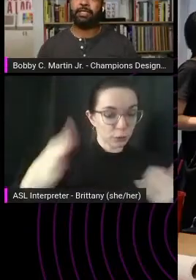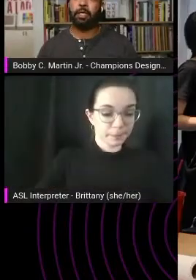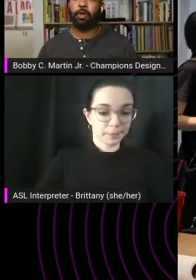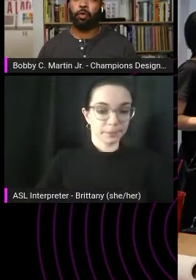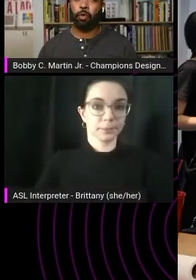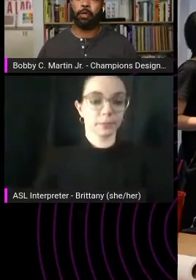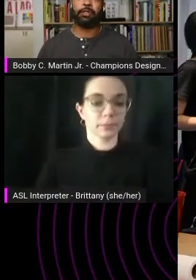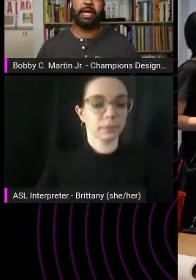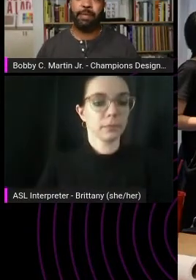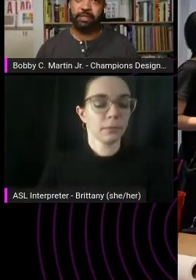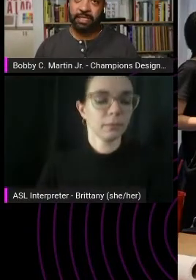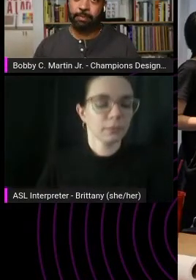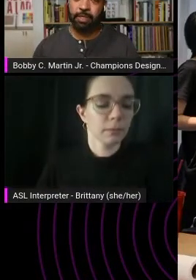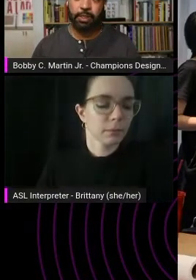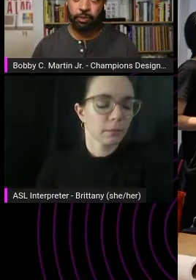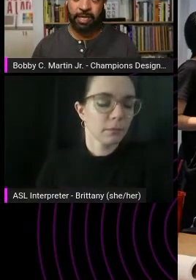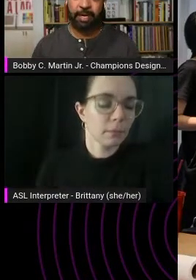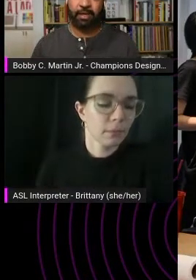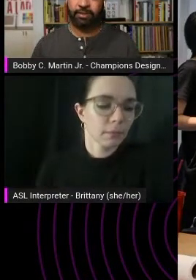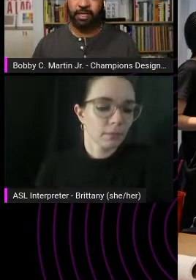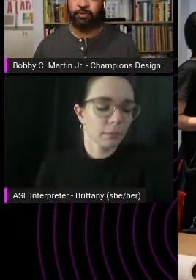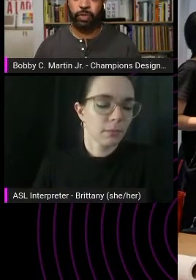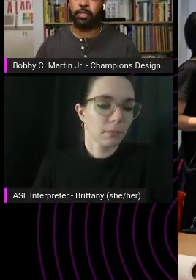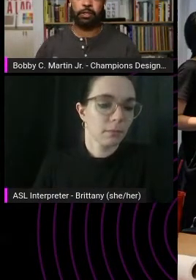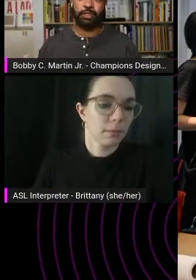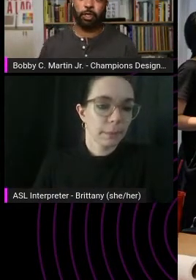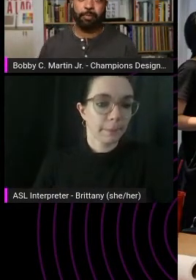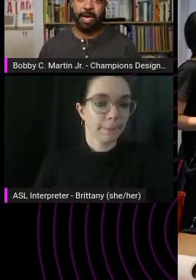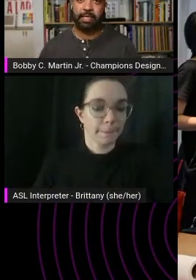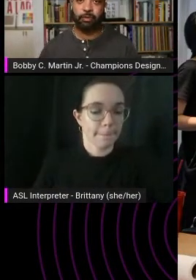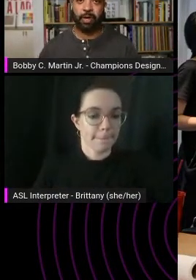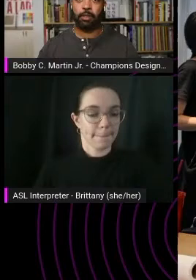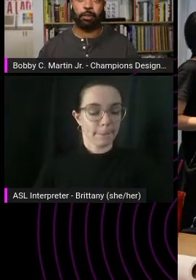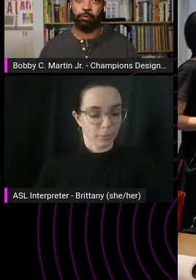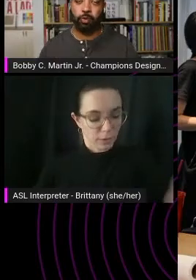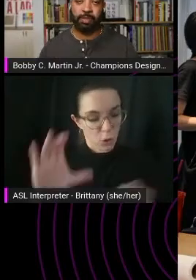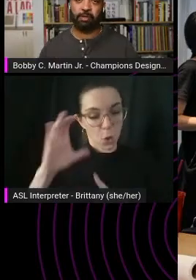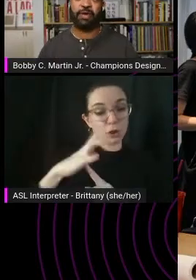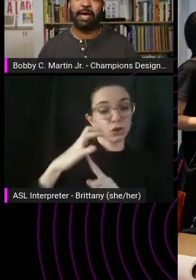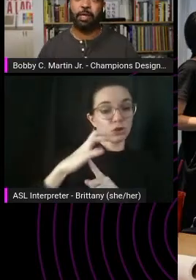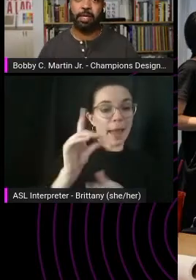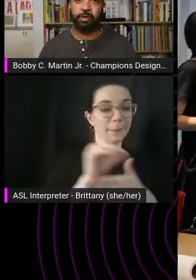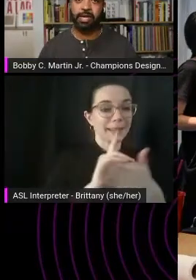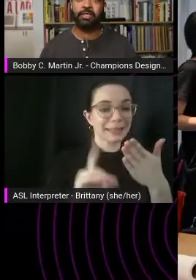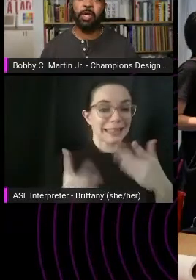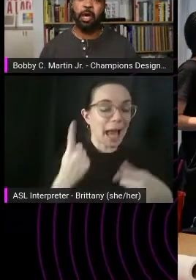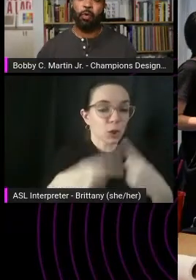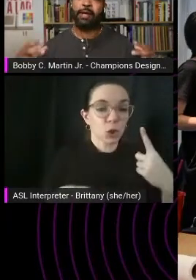And so Champions' team couldn't do that by ourselves. We couldn't just go back into our little room in a vacuum and create this.